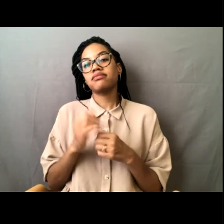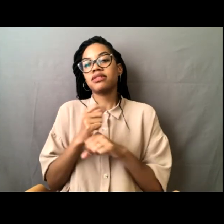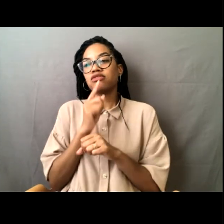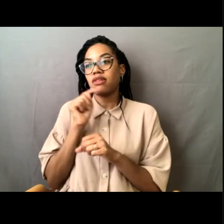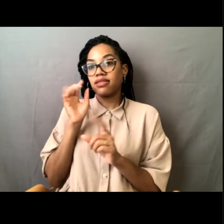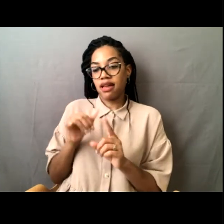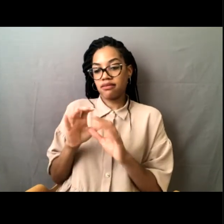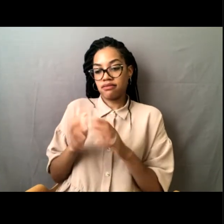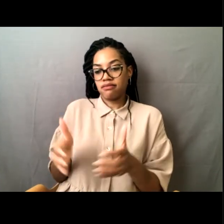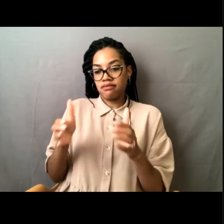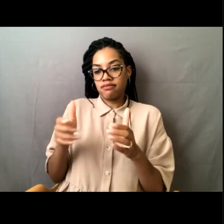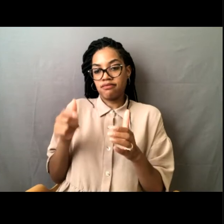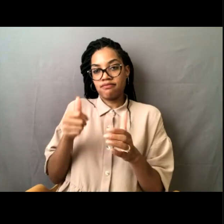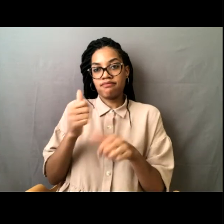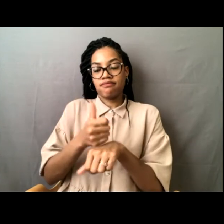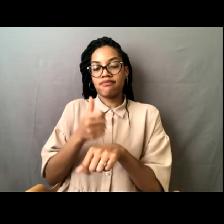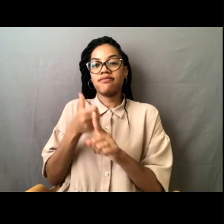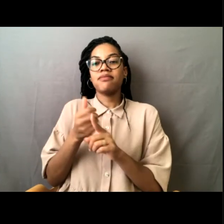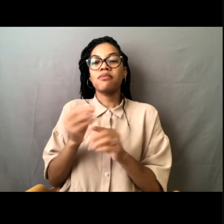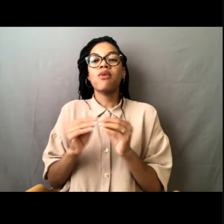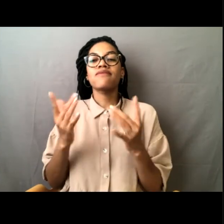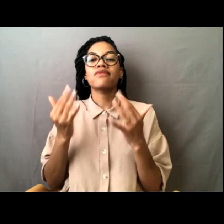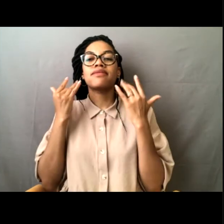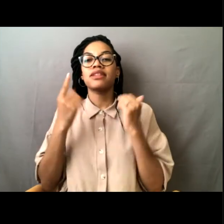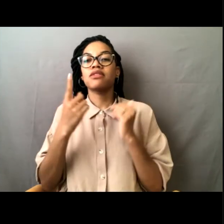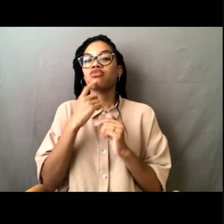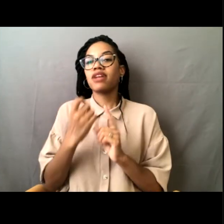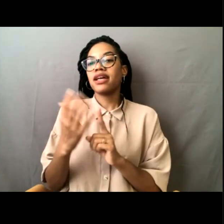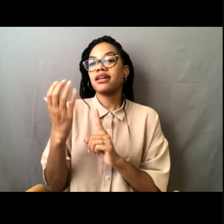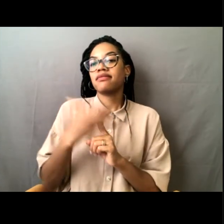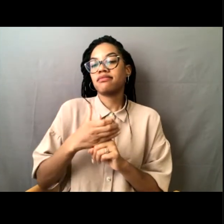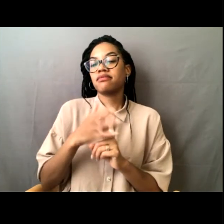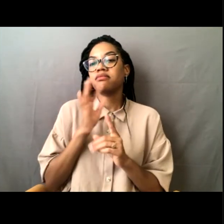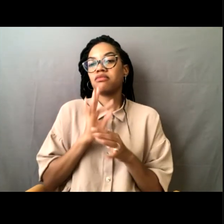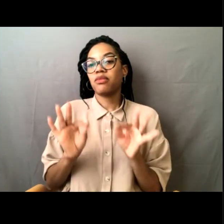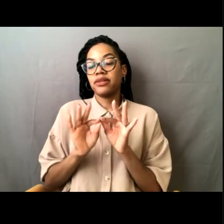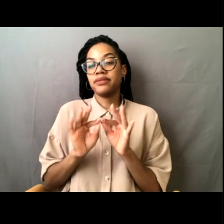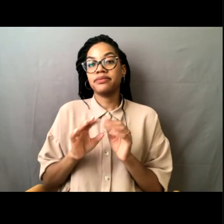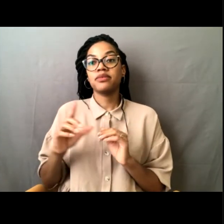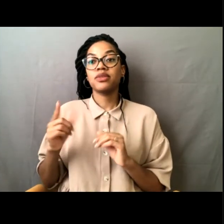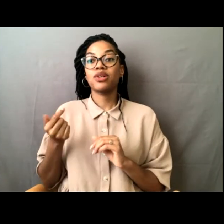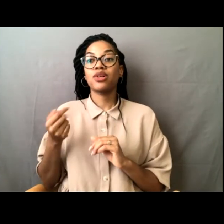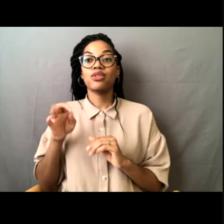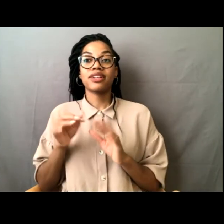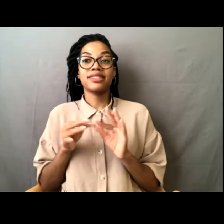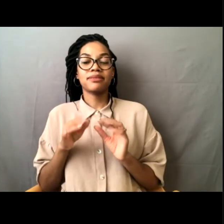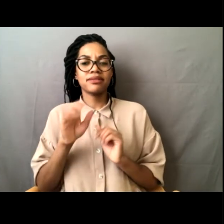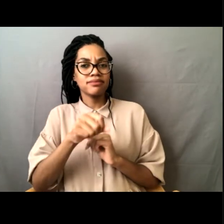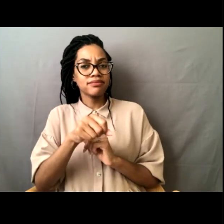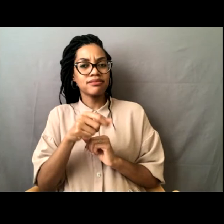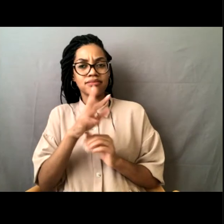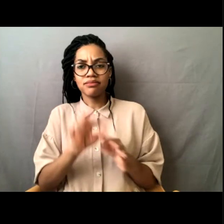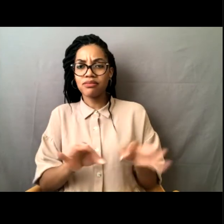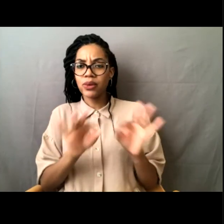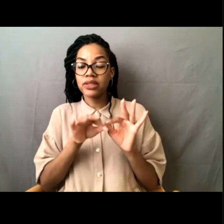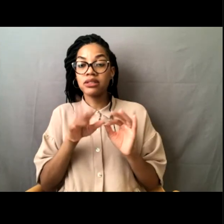[Grace] And I think that's a really great point that you make Ashley, that I wanted to just highlight for everyone, that often, if you're doing research,